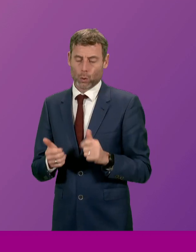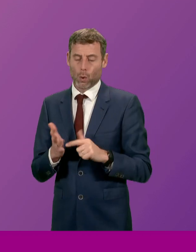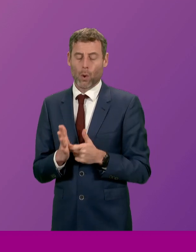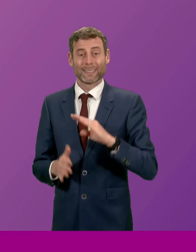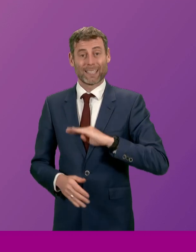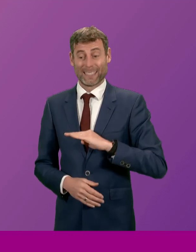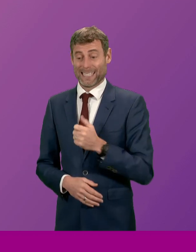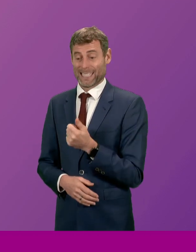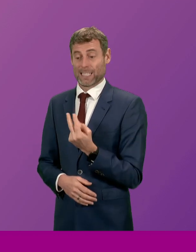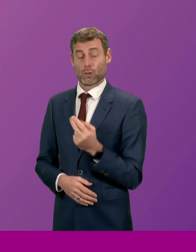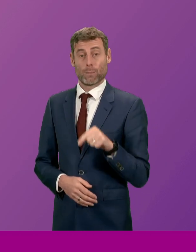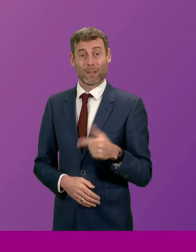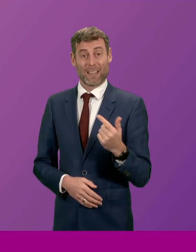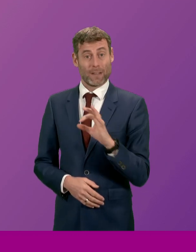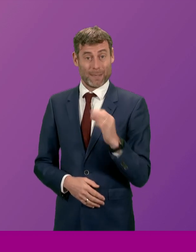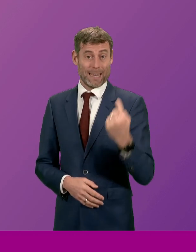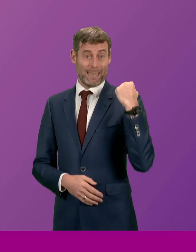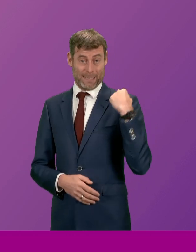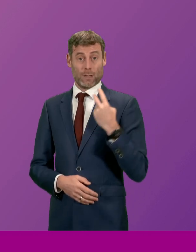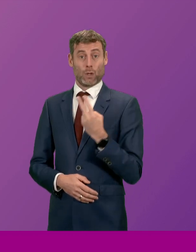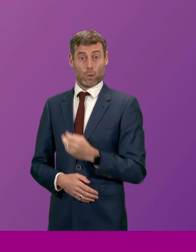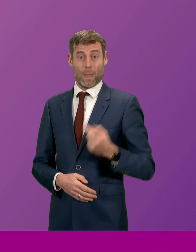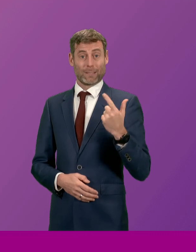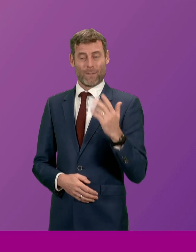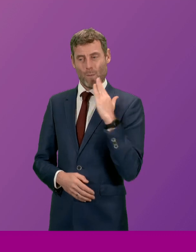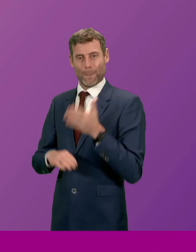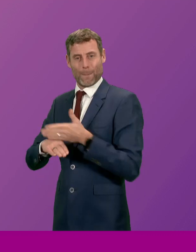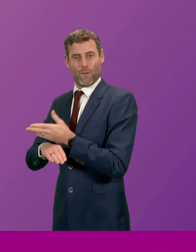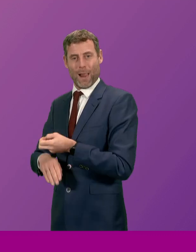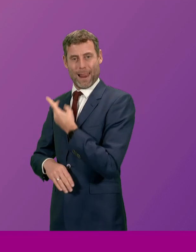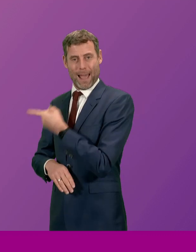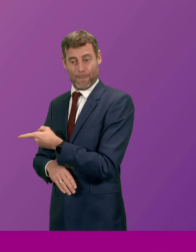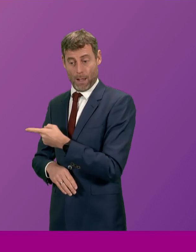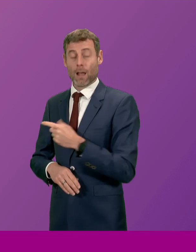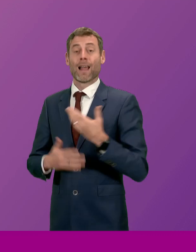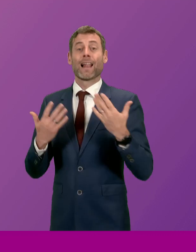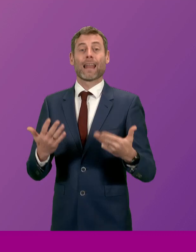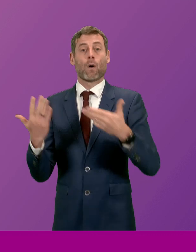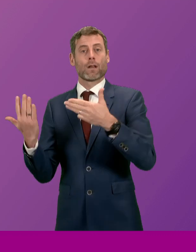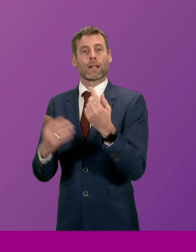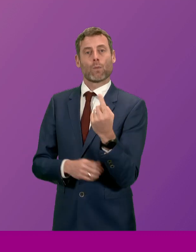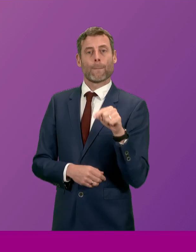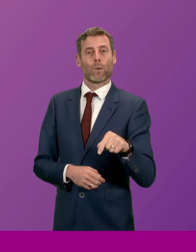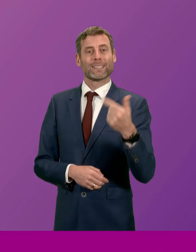we inherited in 2007 from the Labour and Liberal Executive to 91.7 per cent in 2024,